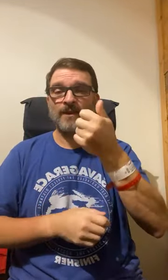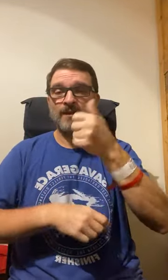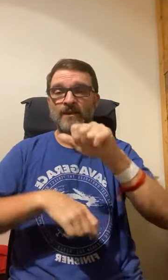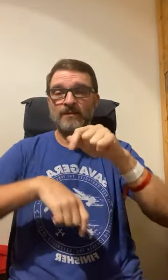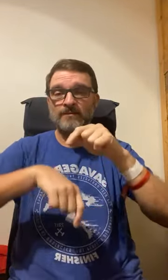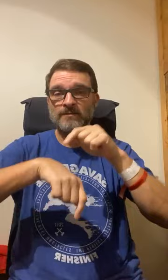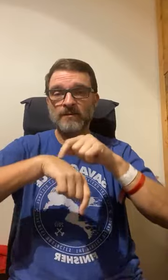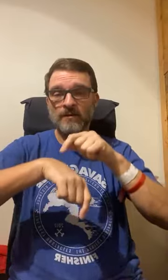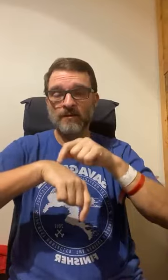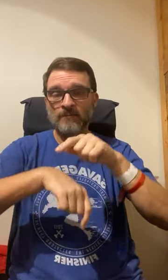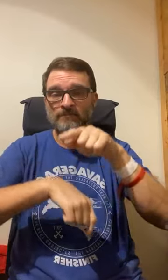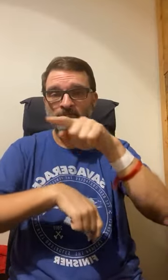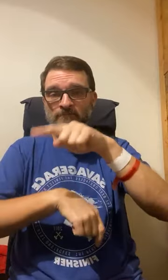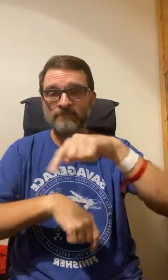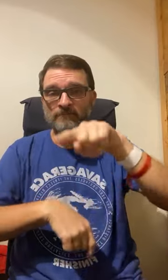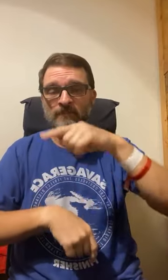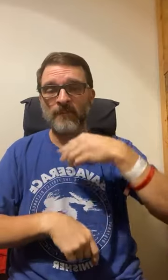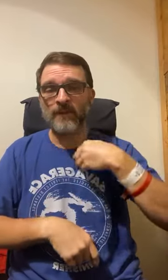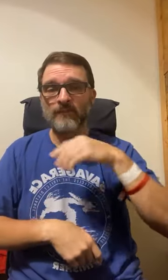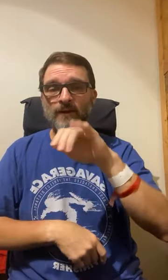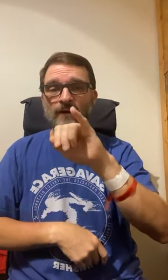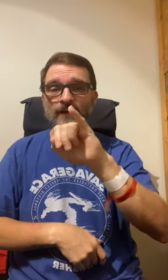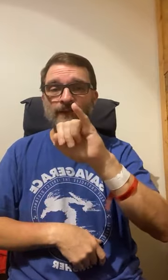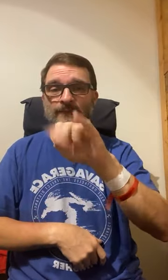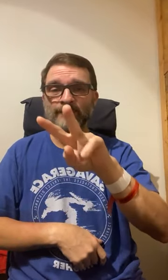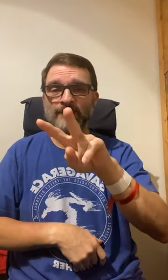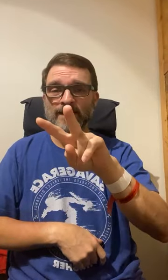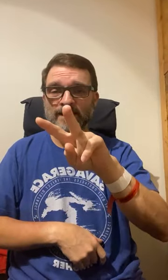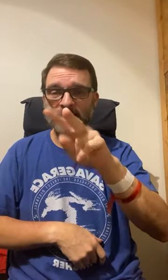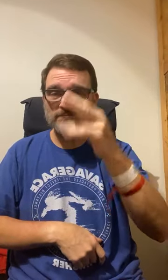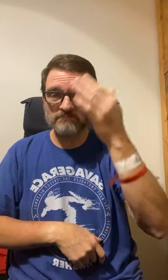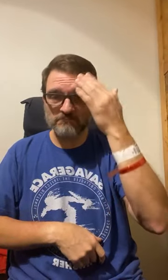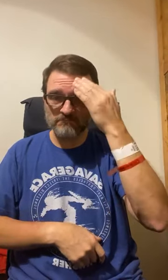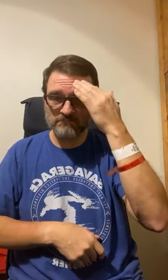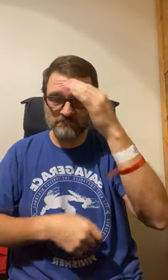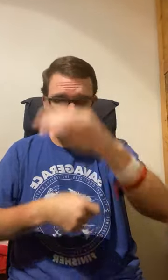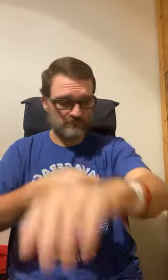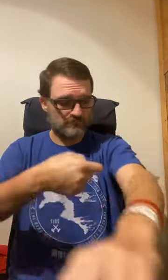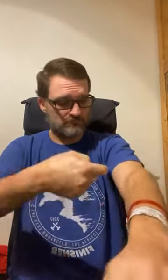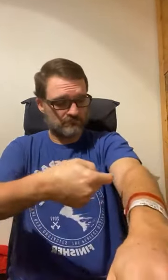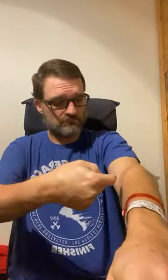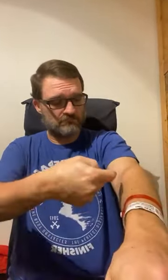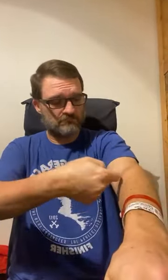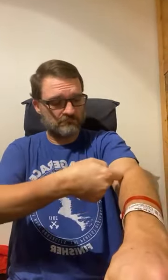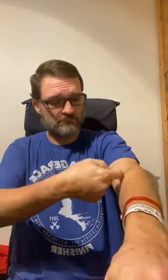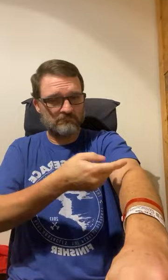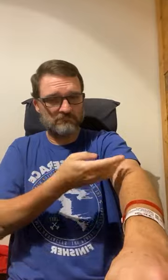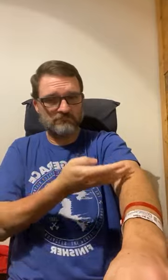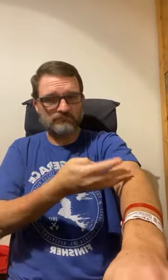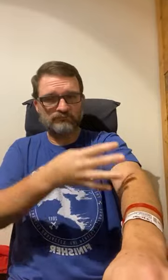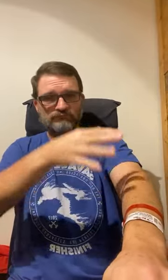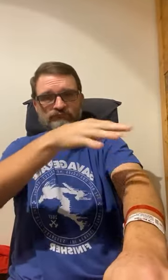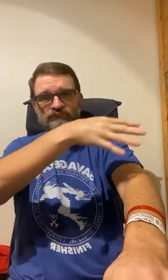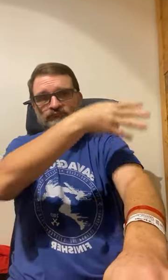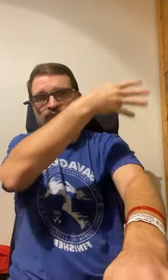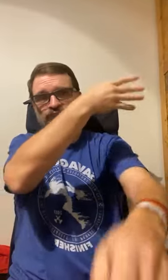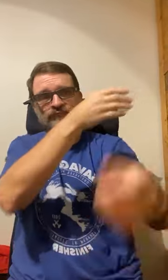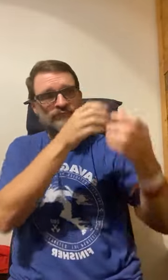Ok anytime you get an IV, you know when it gets inserted in your arm connected with IV bag